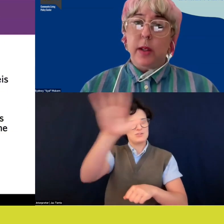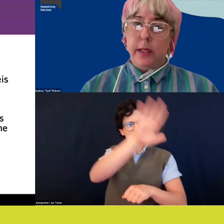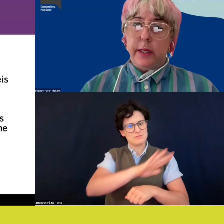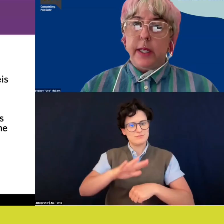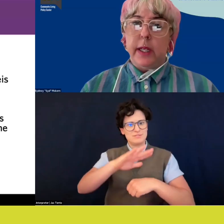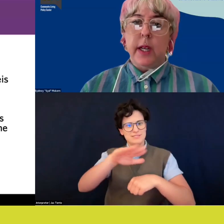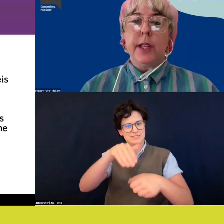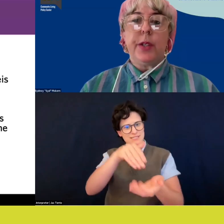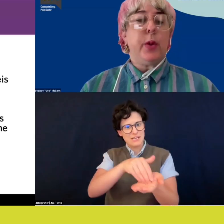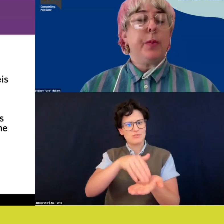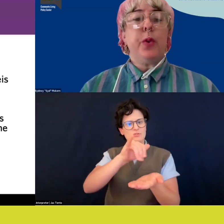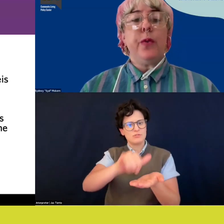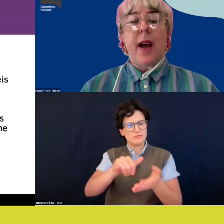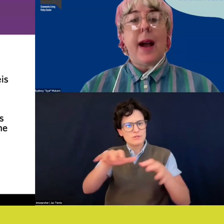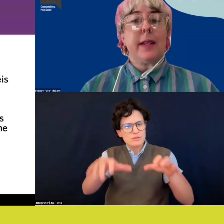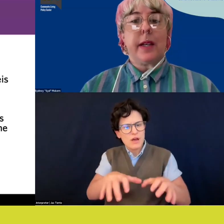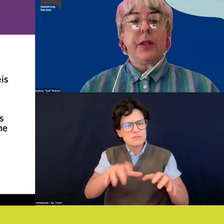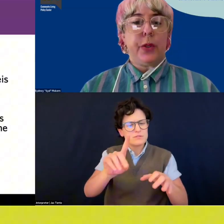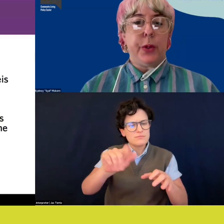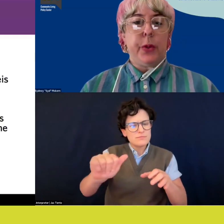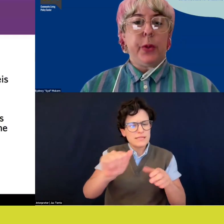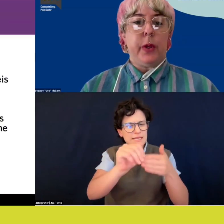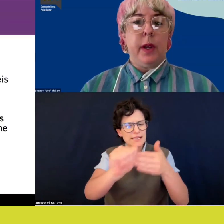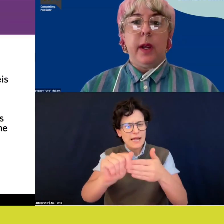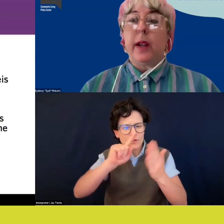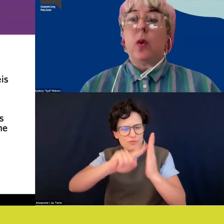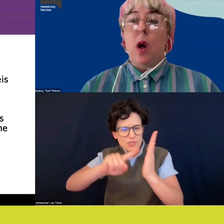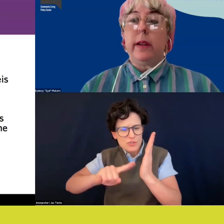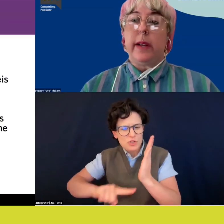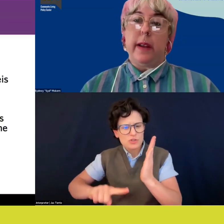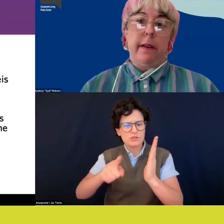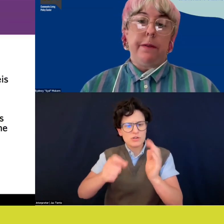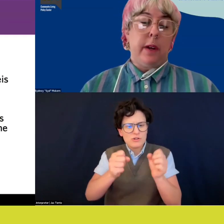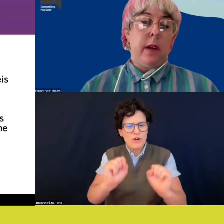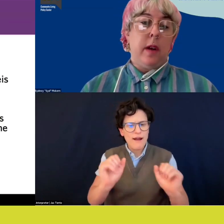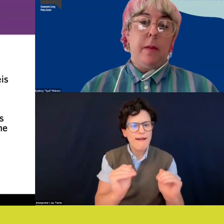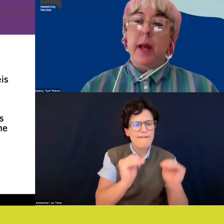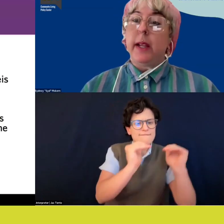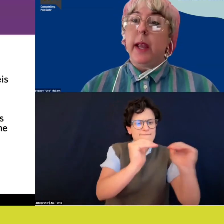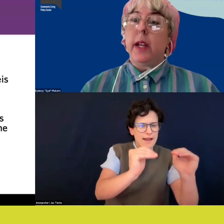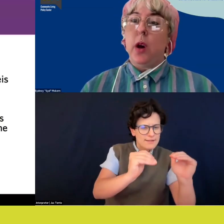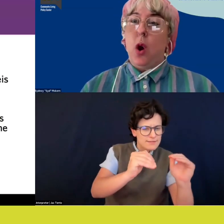policy to improve access to and quality of Medicaid,